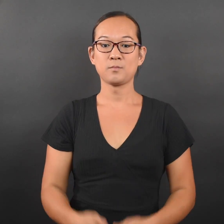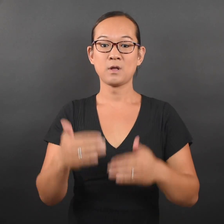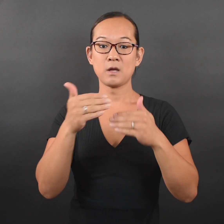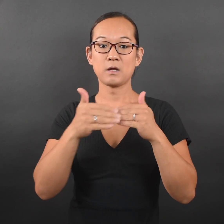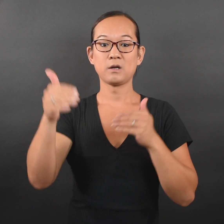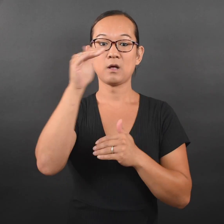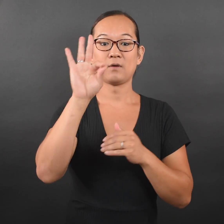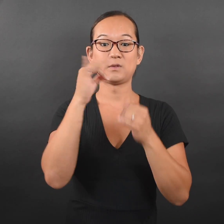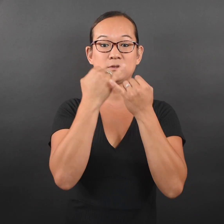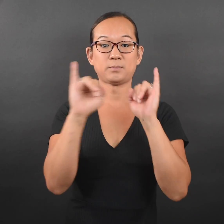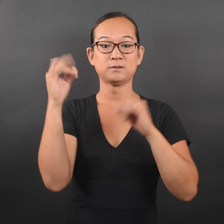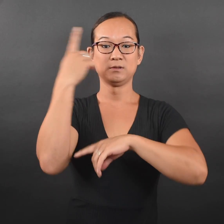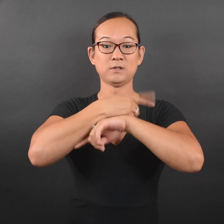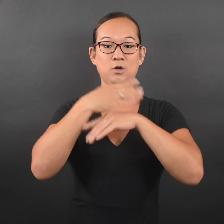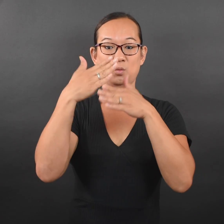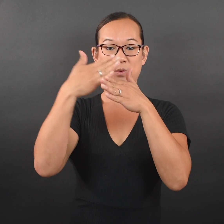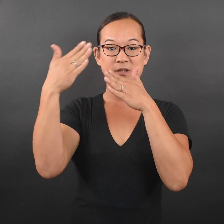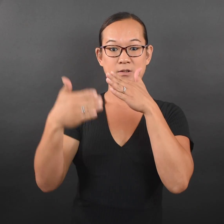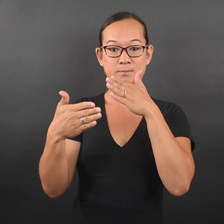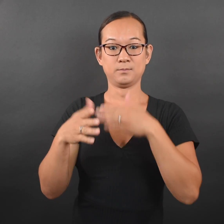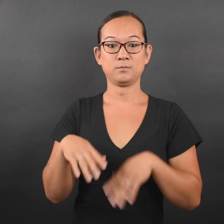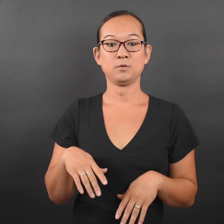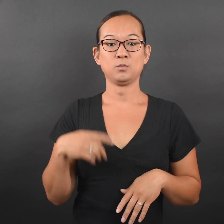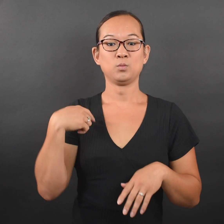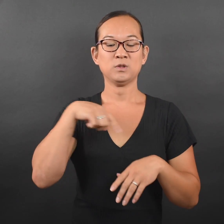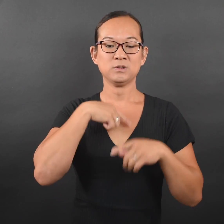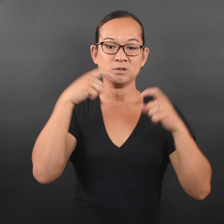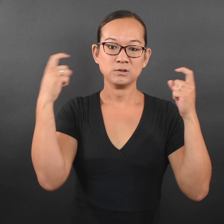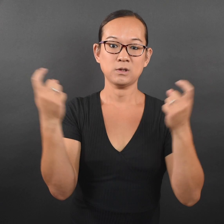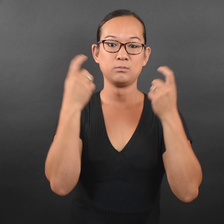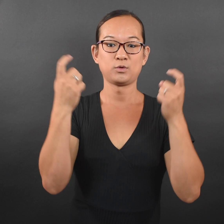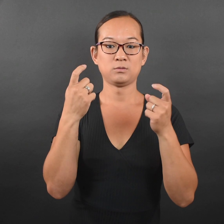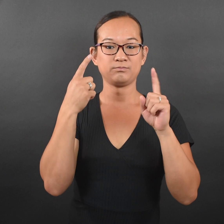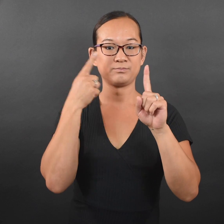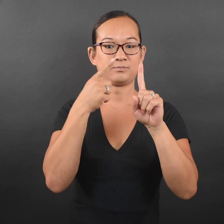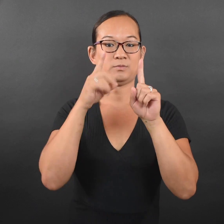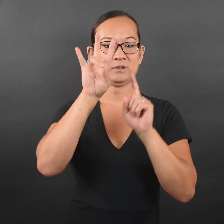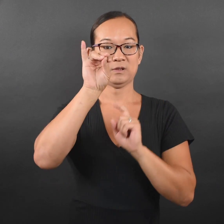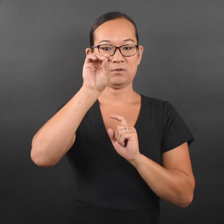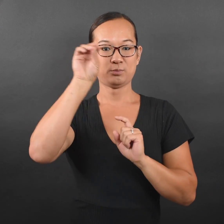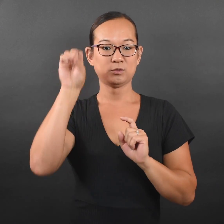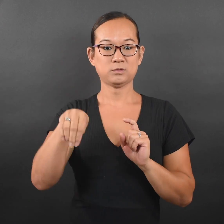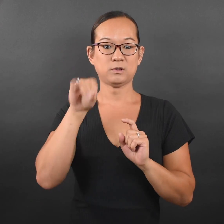“Ahead of Independence Day weekend, we’re celebrating getting 70% of Minnesota adults